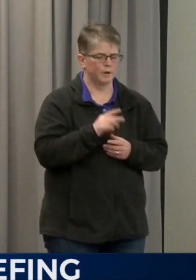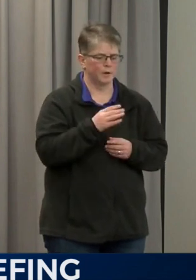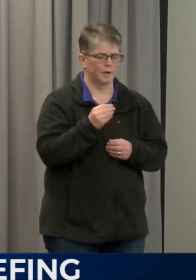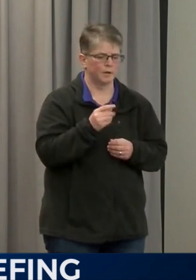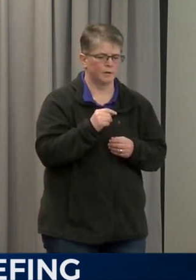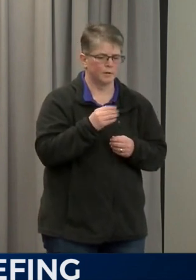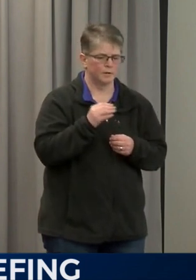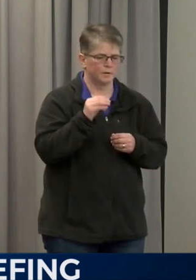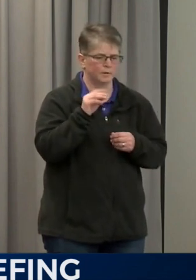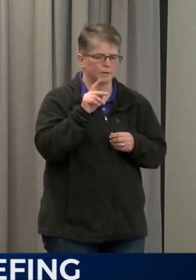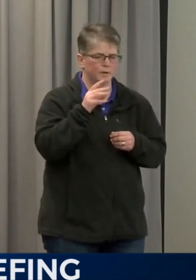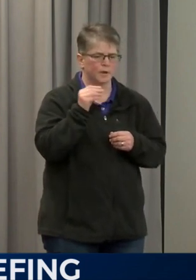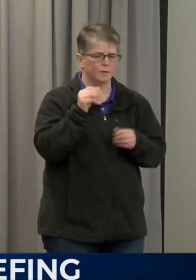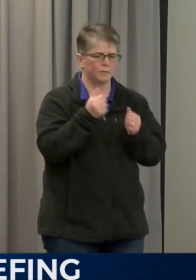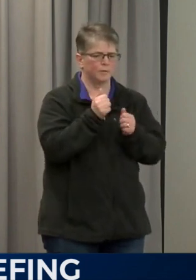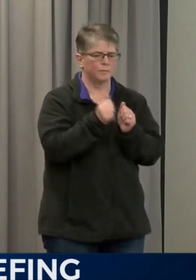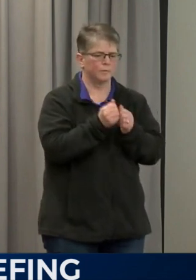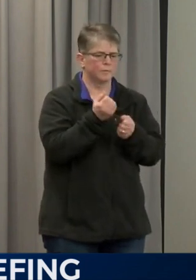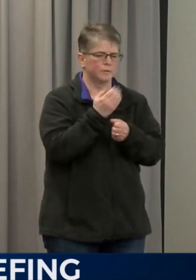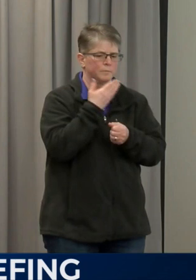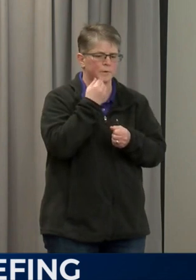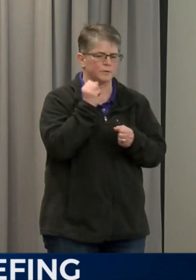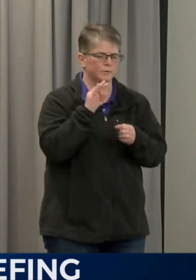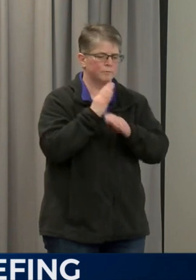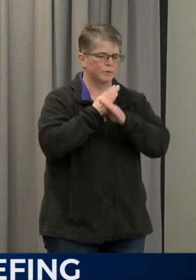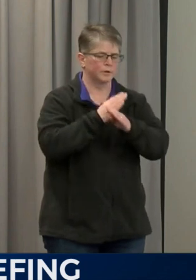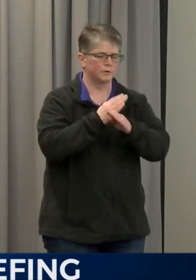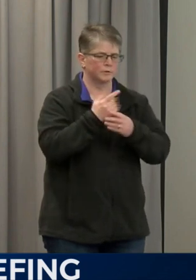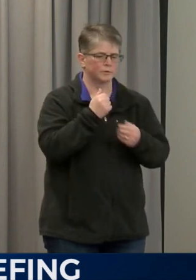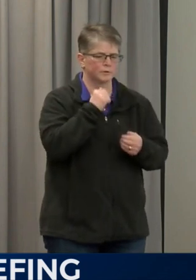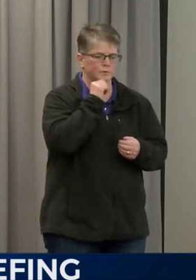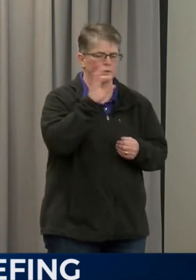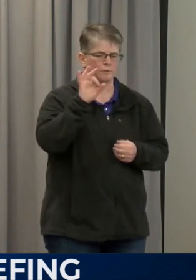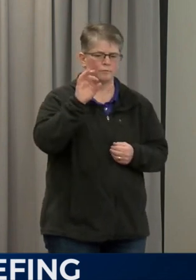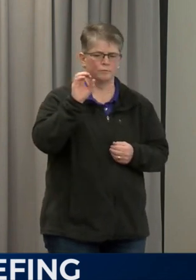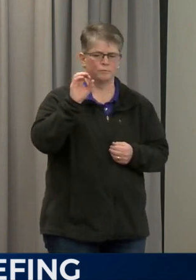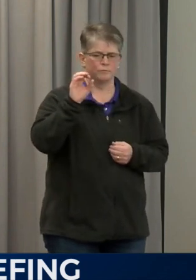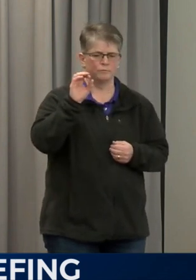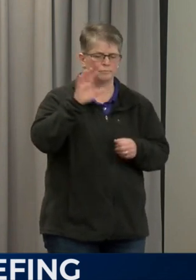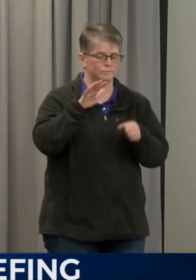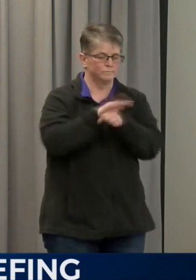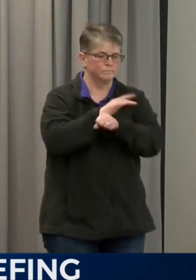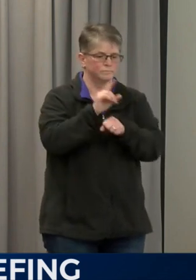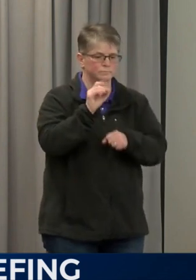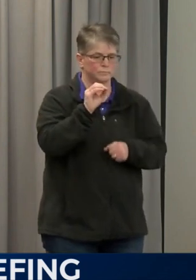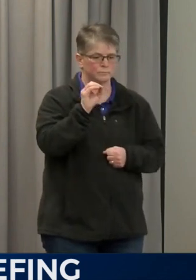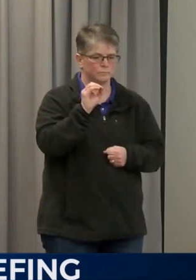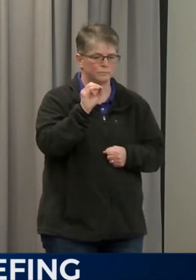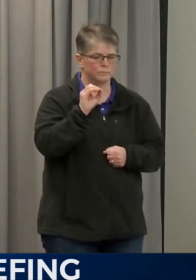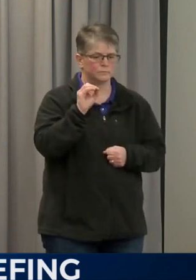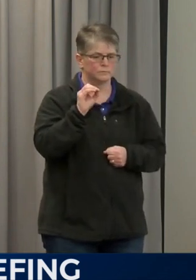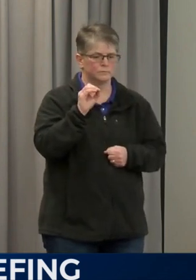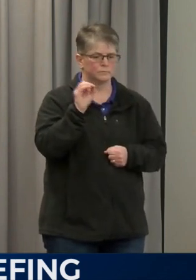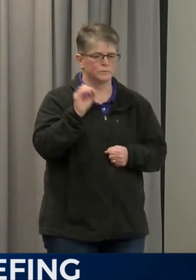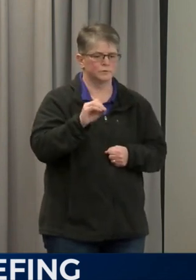WHAT AREA IT IS IN BECAUSE IT CAN BE EVERYWHERE AND BECAUSE EVEN WITH THE BEST OF PROTECTIONS, AS I SAID, IT'S NOT AS FOOLPROOF.